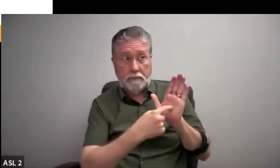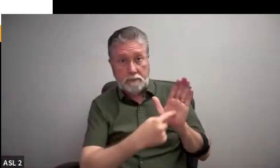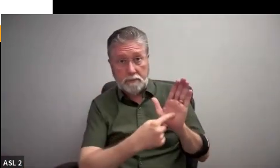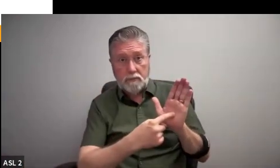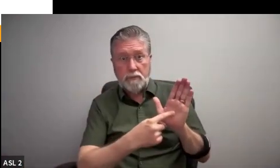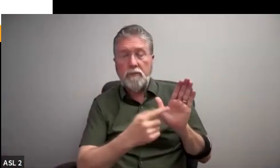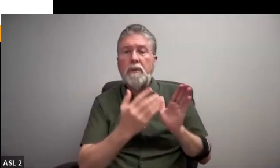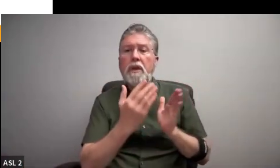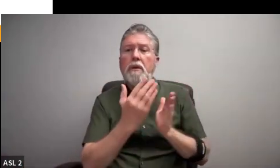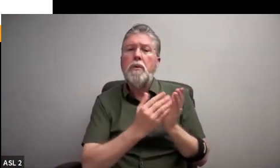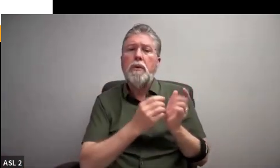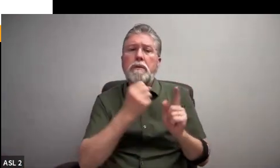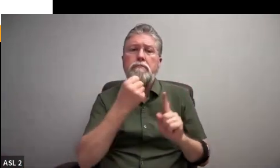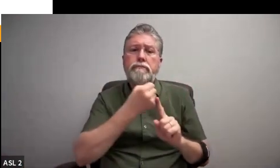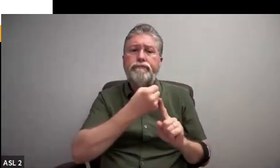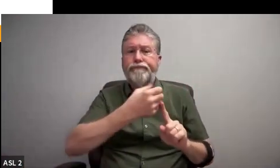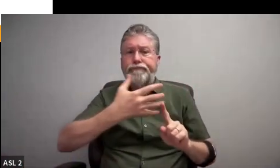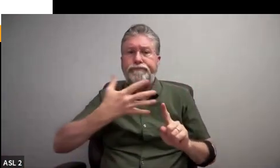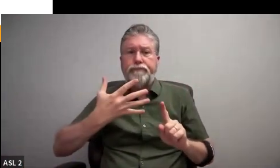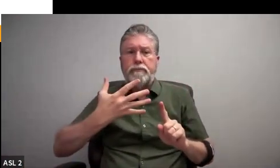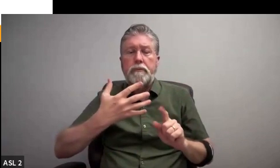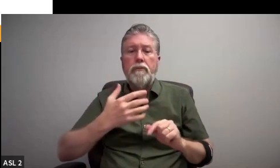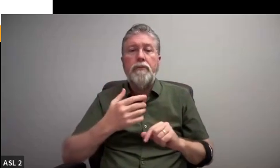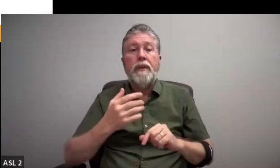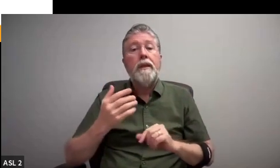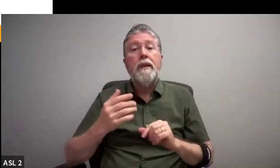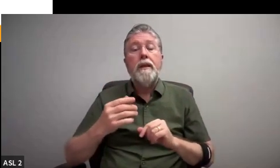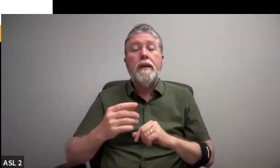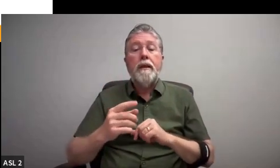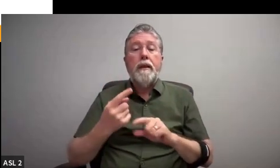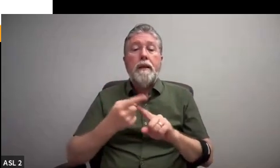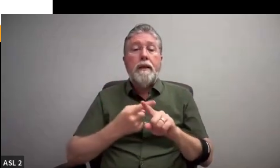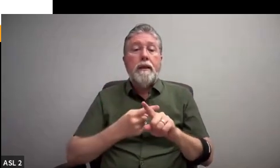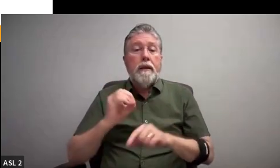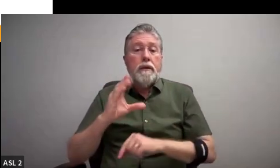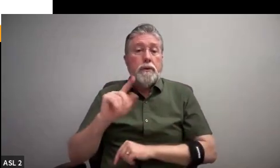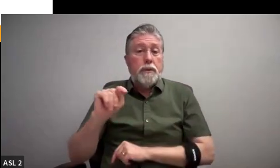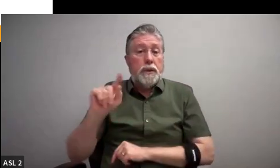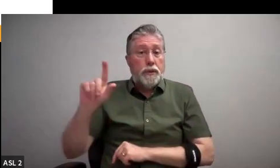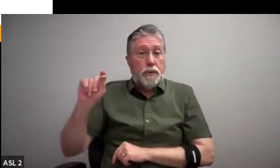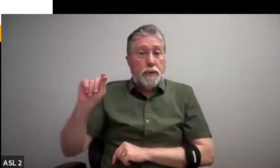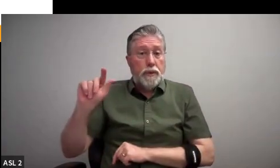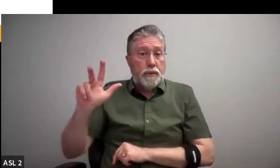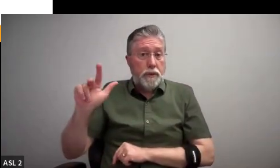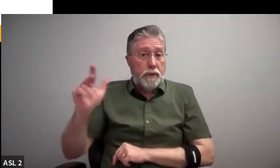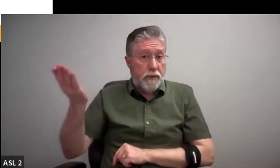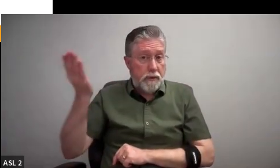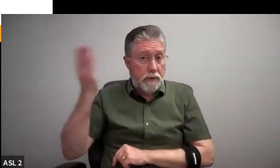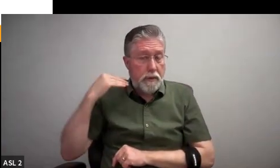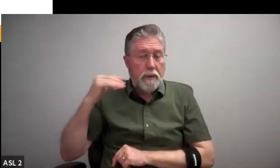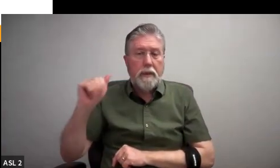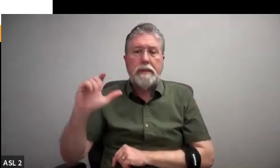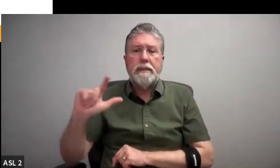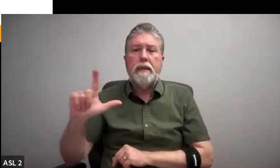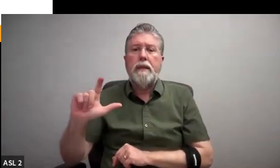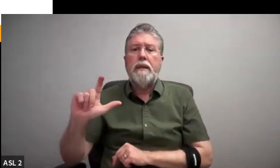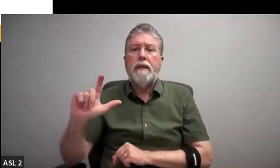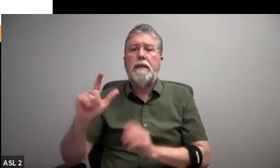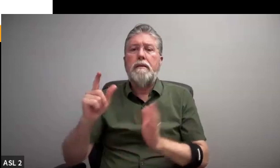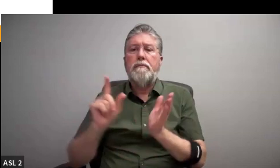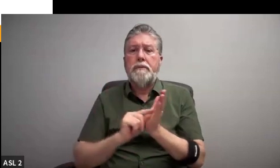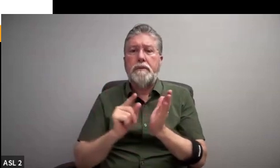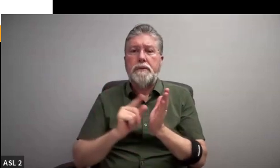more detail. In October of 2023, ACL published in the Federal Register a 60-day notice